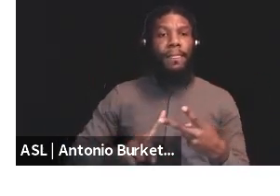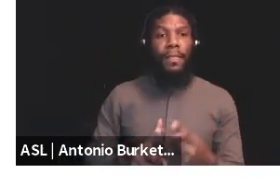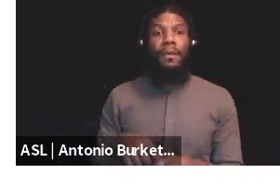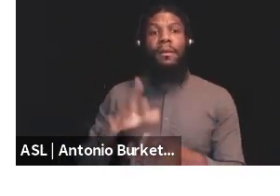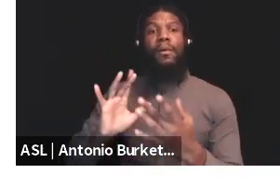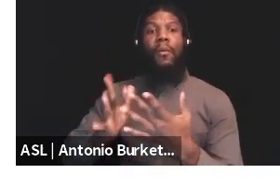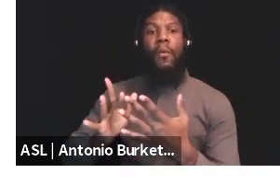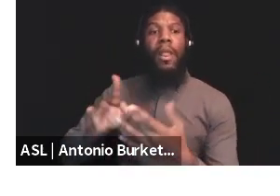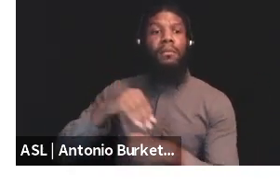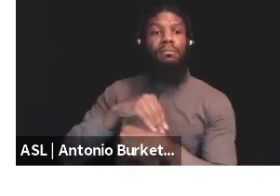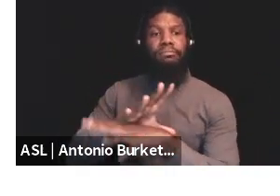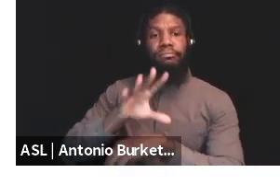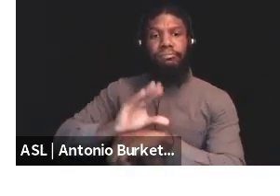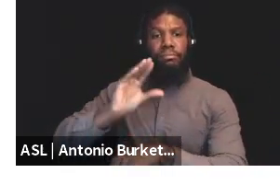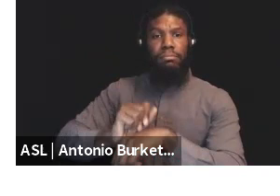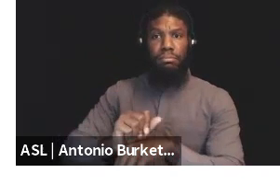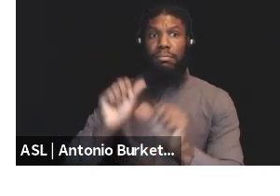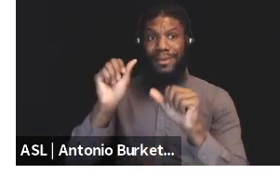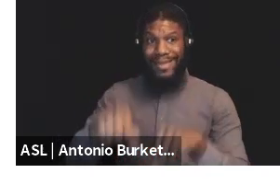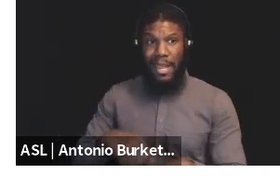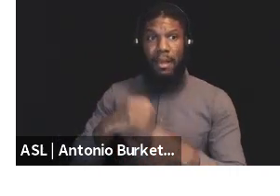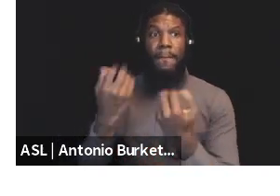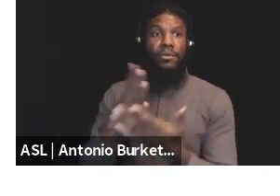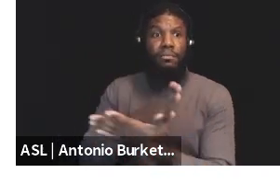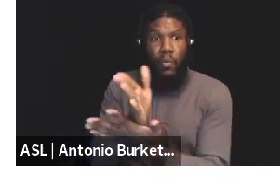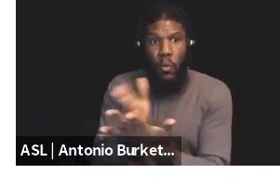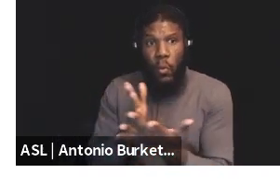texts? and I think we can also consider all writing as multimodal text but it becomes more